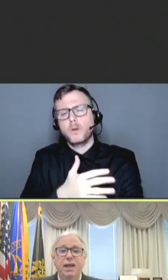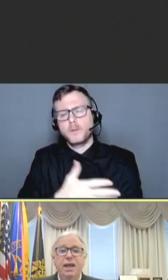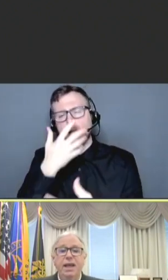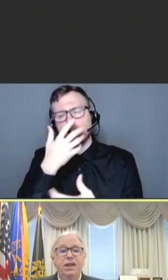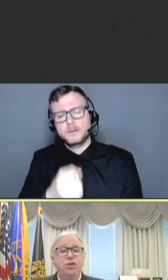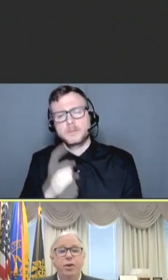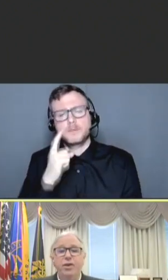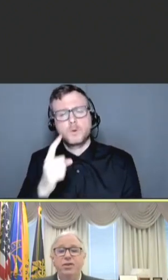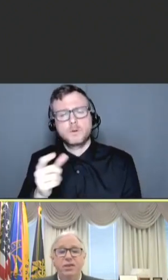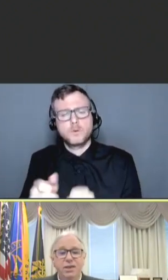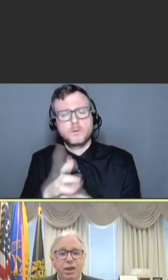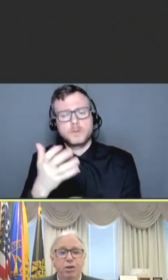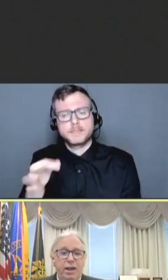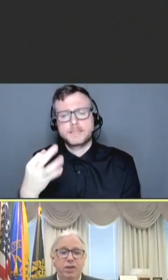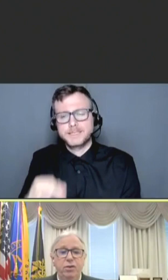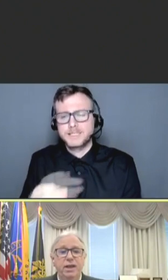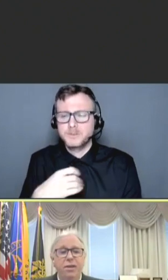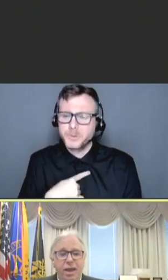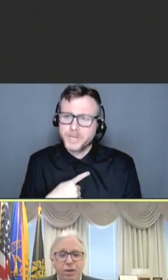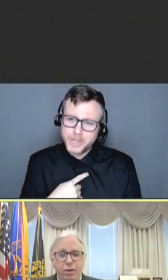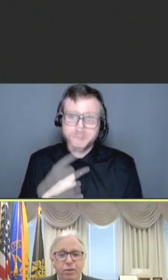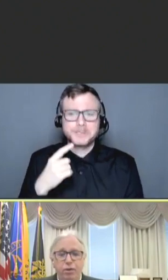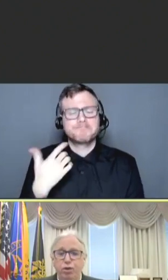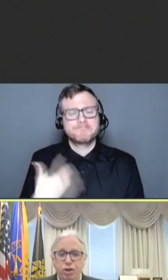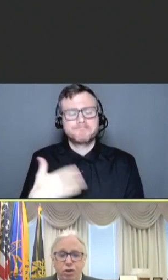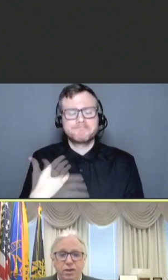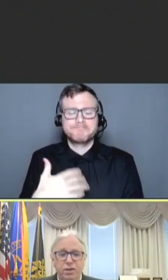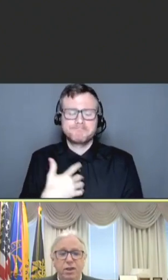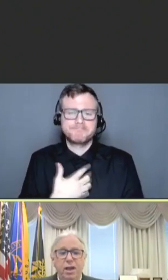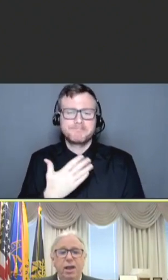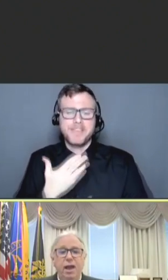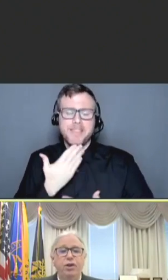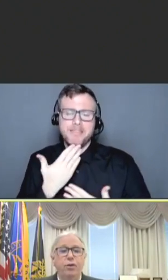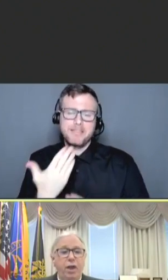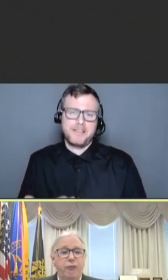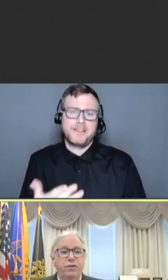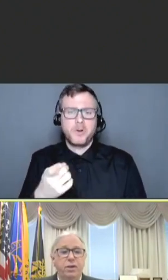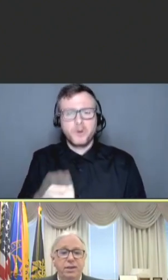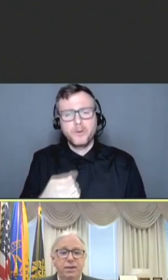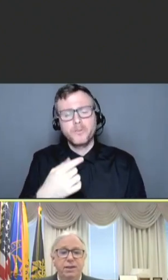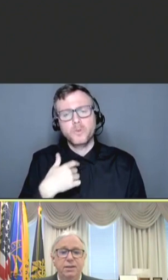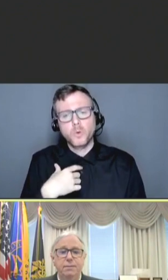It is with sincere gratitude that I think you for your service and your thoughtful insights.